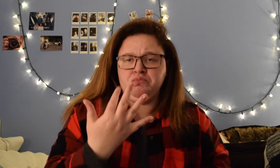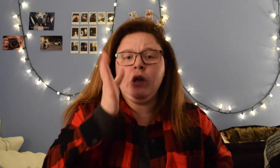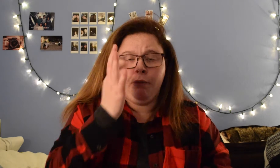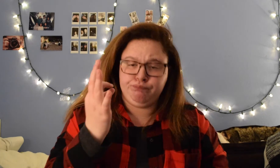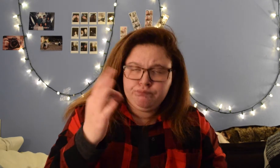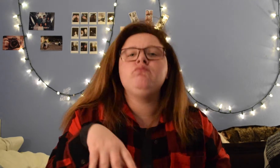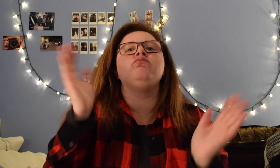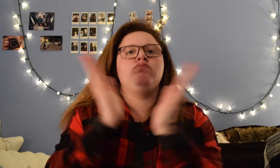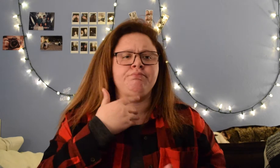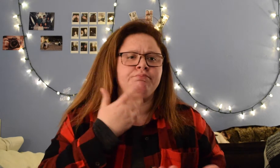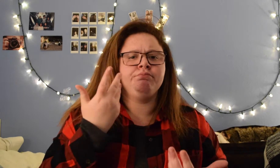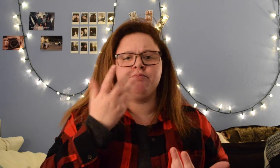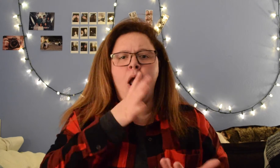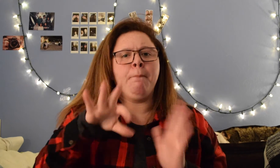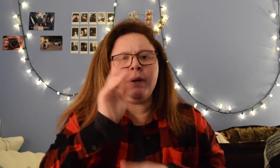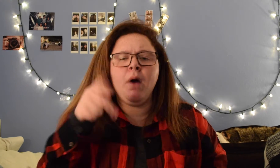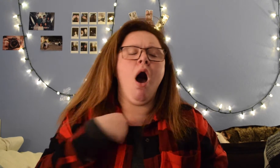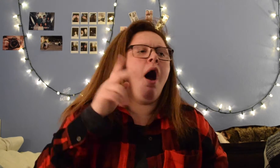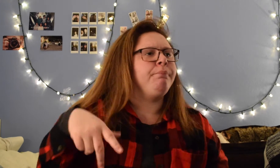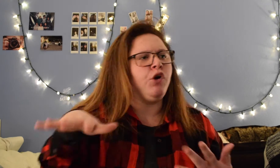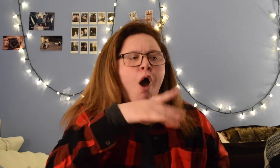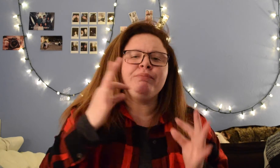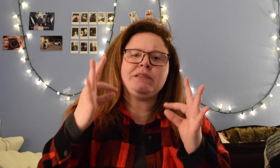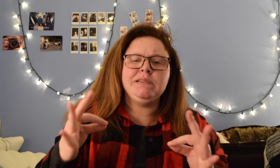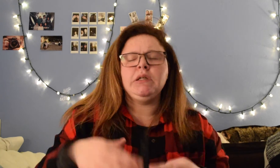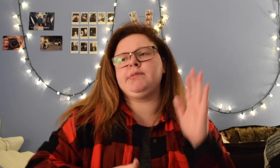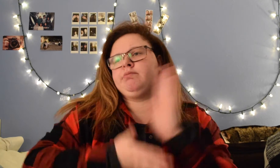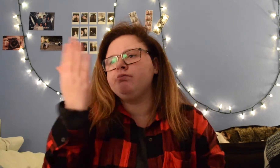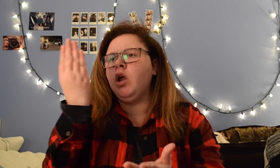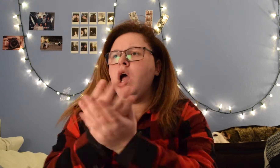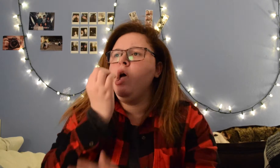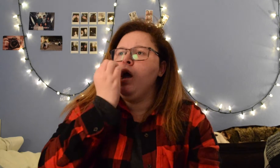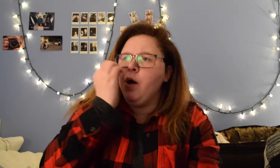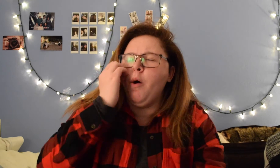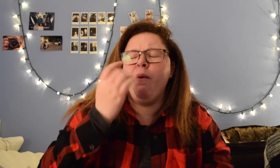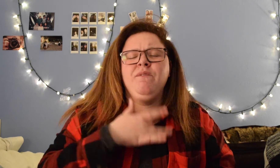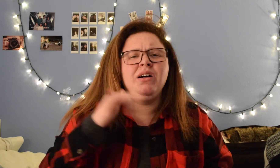I waited for my dad then mom came to pick us up from the airport. It was all good and we got home